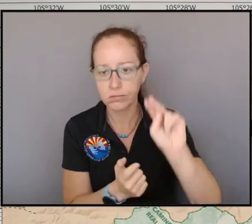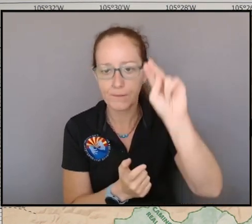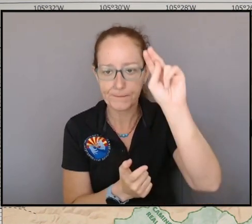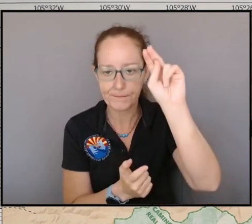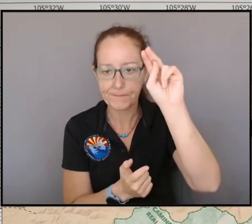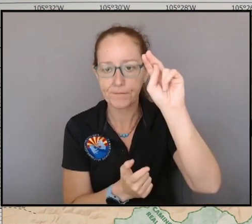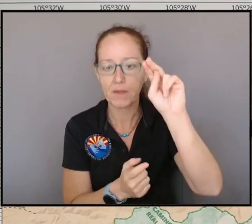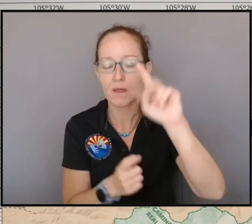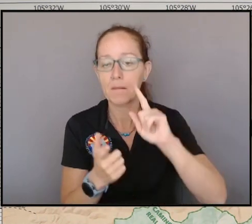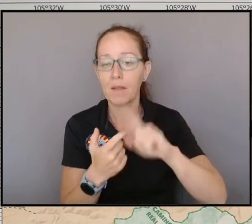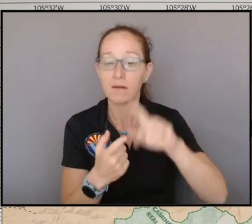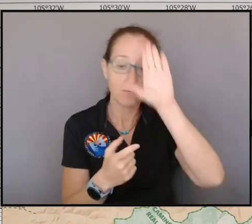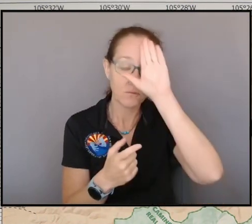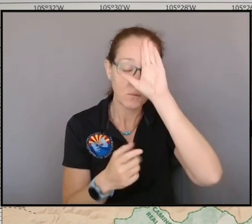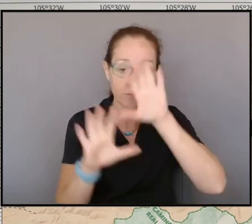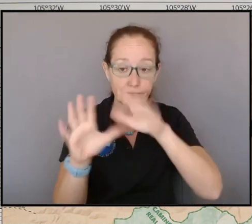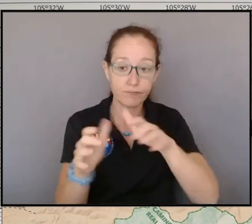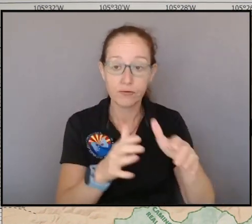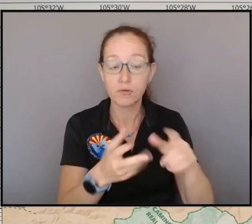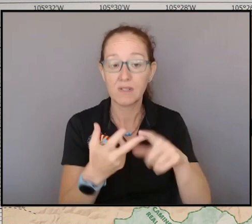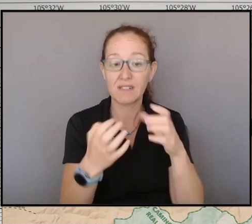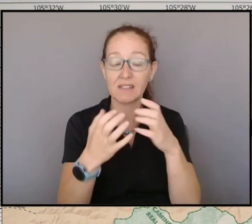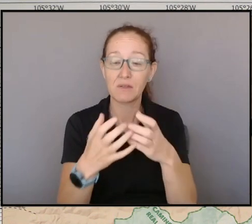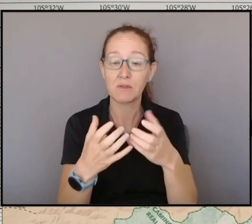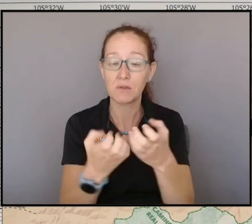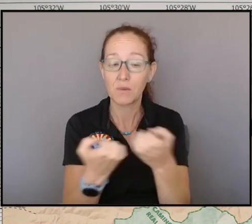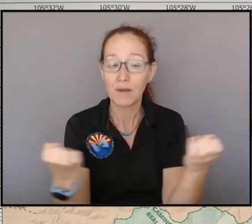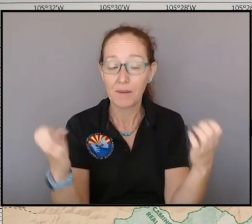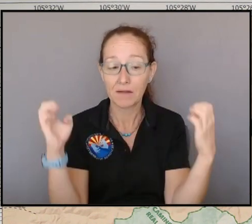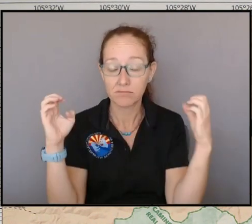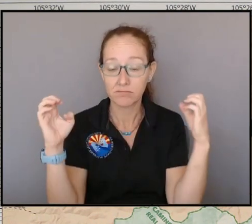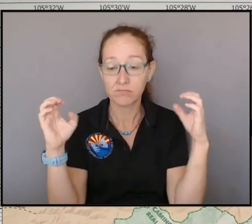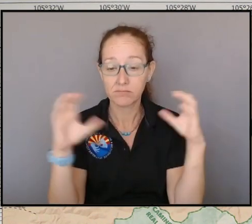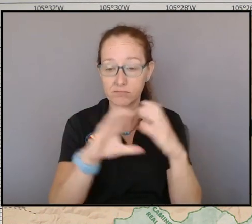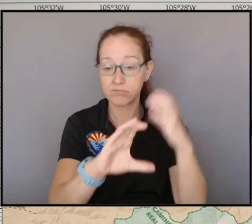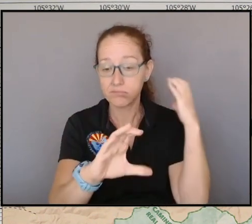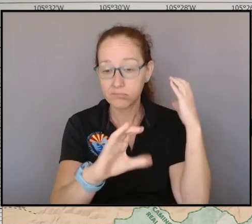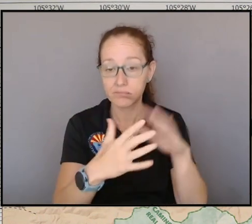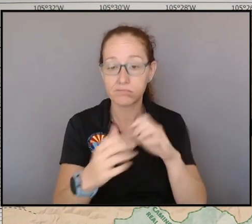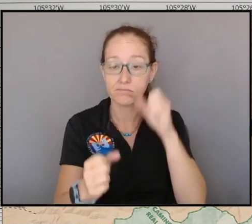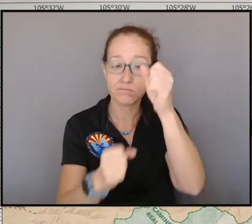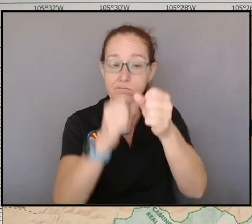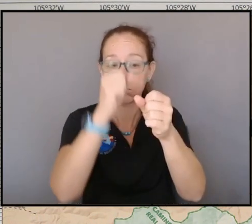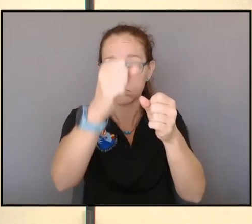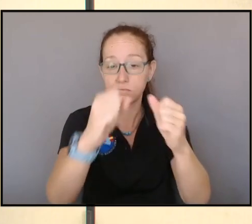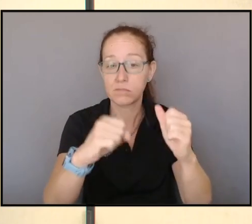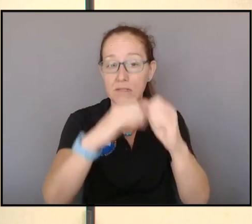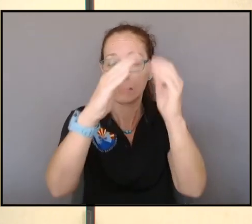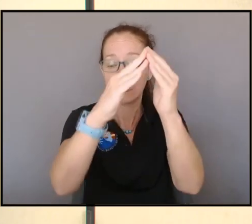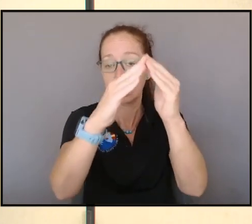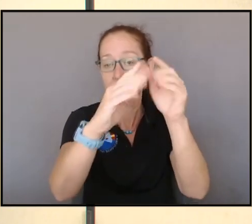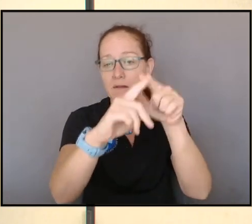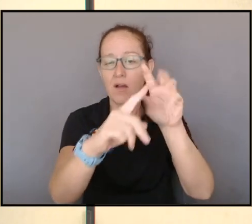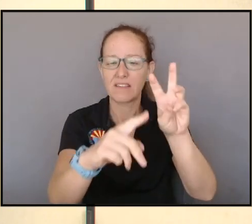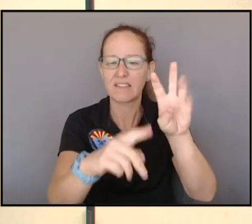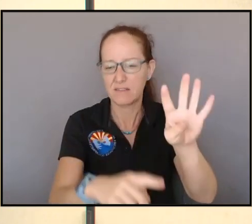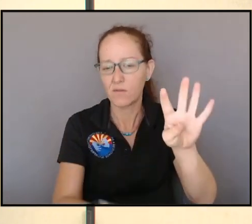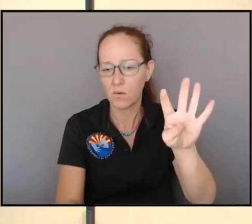equipment just at the summit there on the 64 and they're going to start working their way south. Hopefully, they're